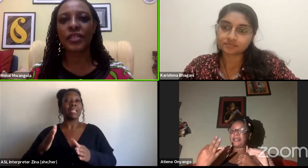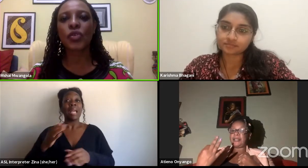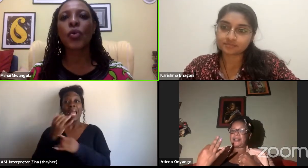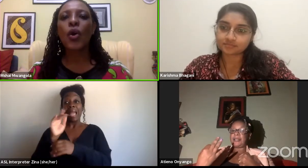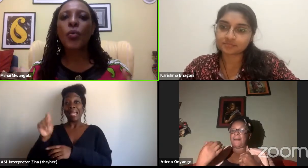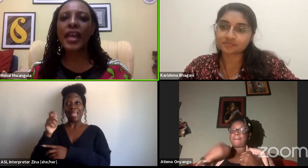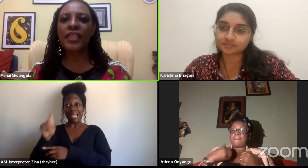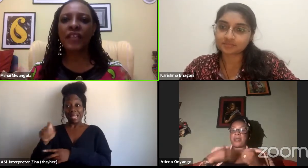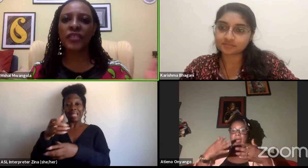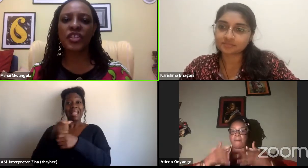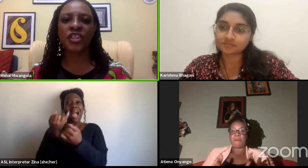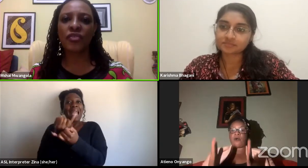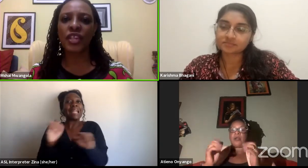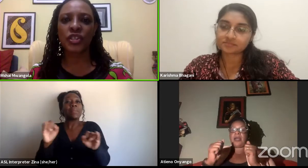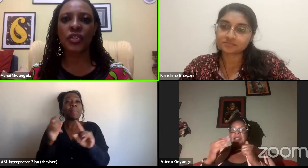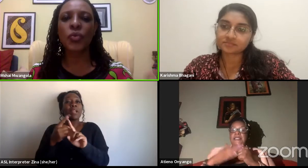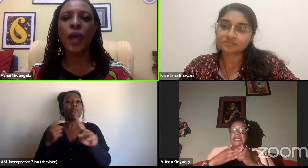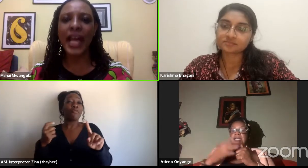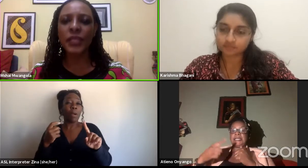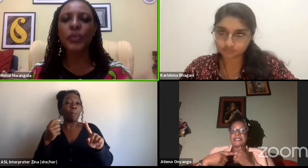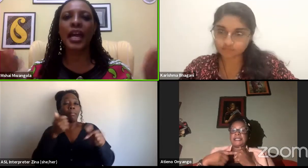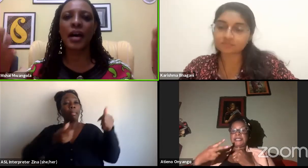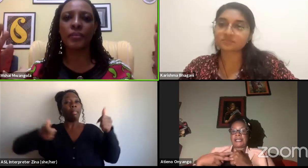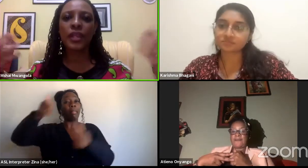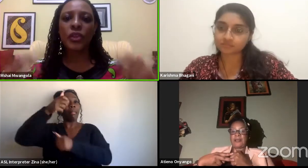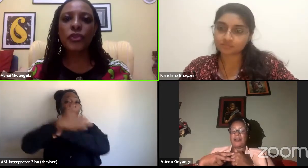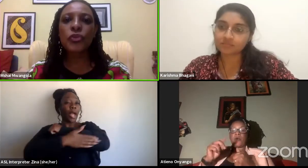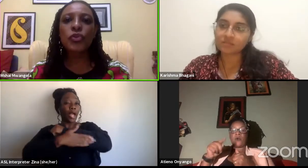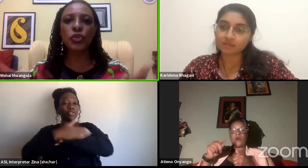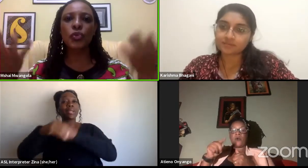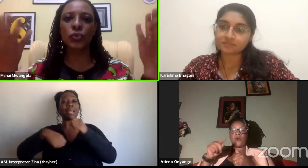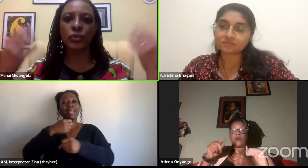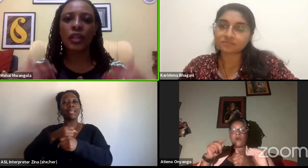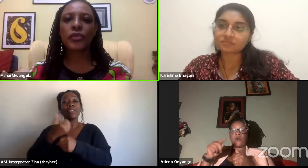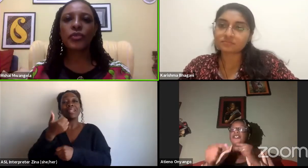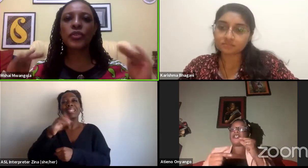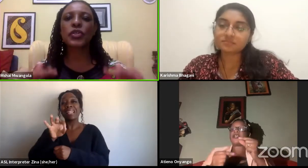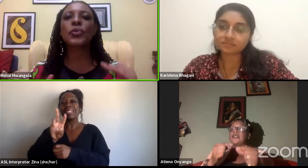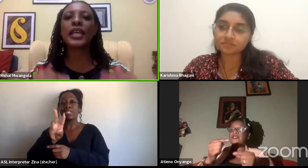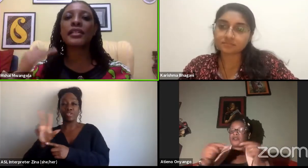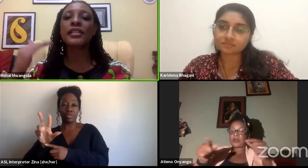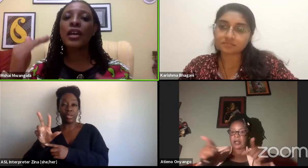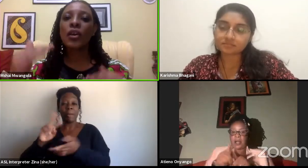So we are that first generation who, as we come through school, through the school years,